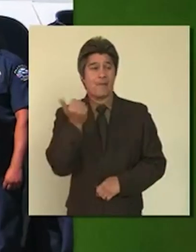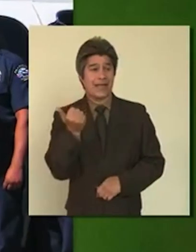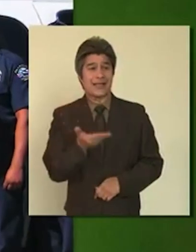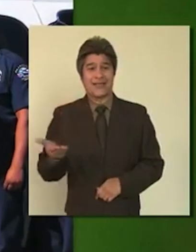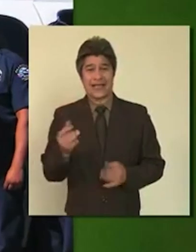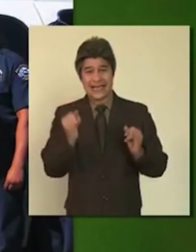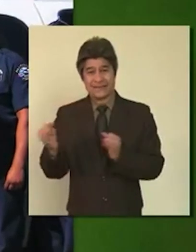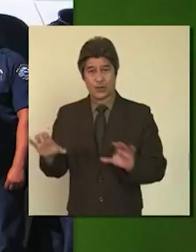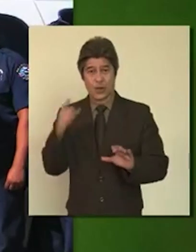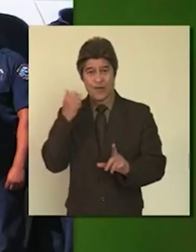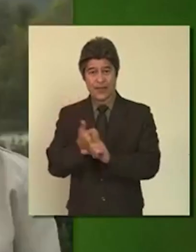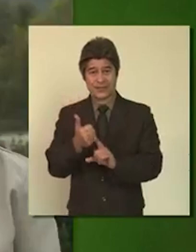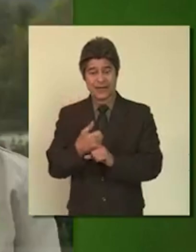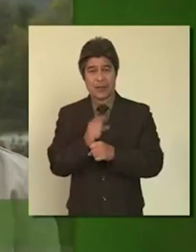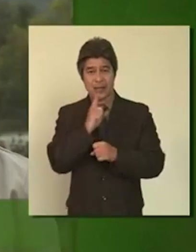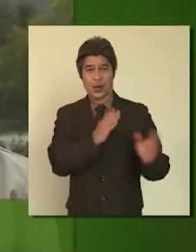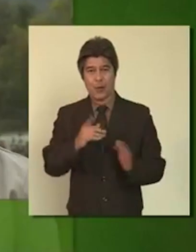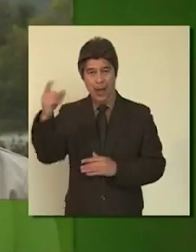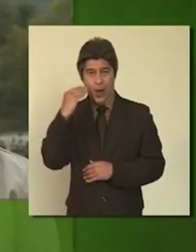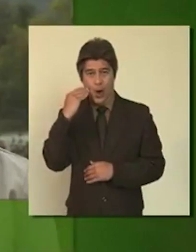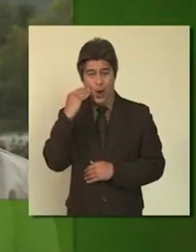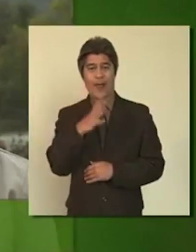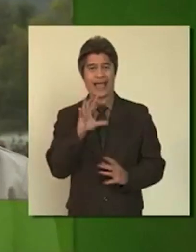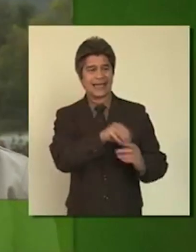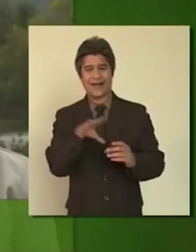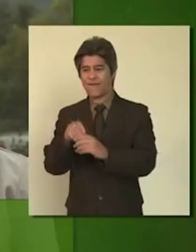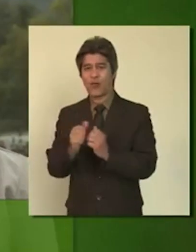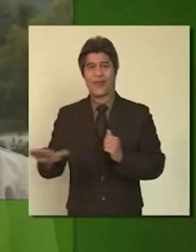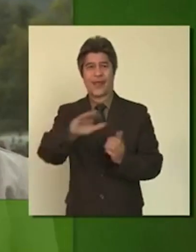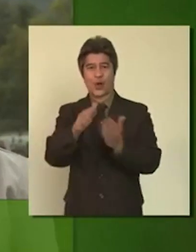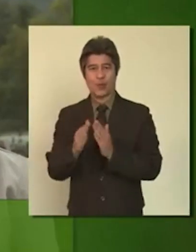The best thing the individuals can do for themselves is to ensure that they're prepared at home and to get involved in their community.